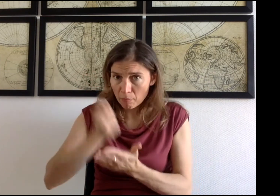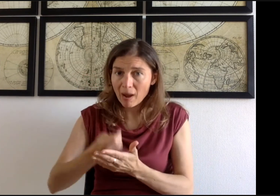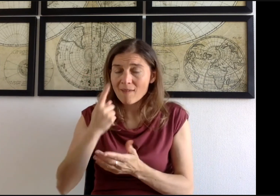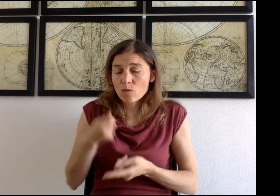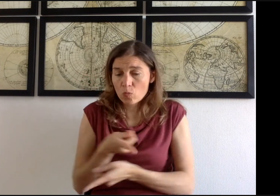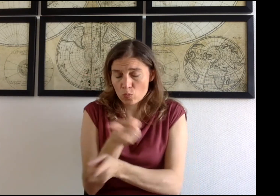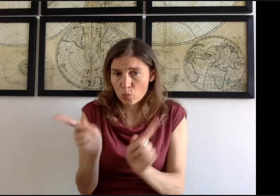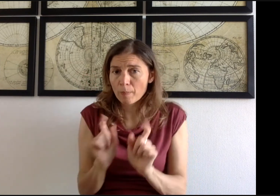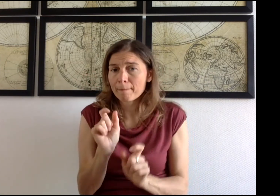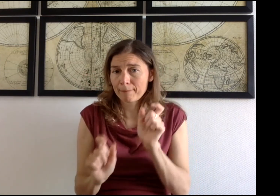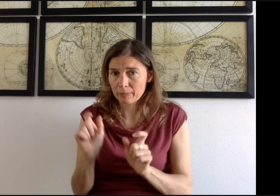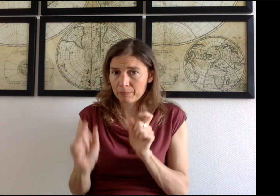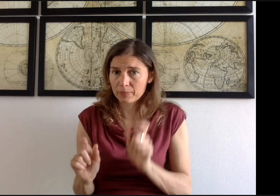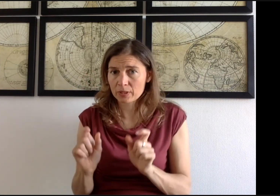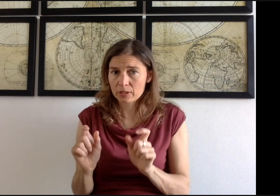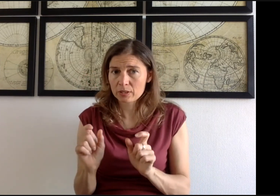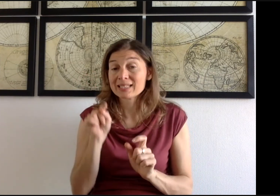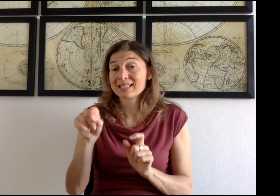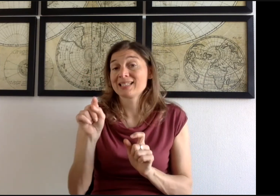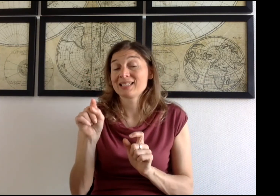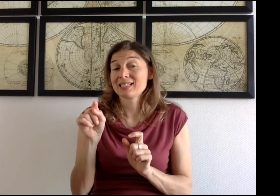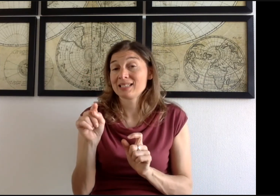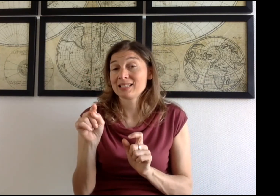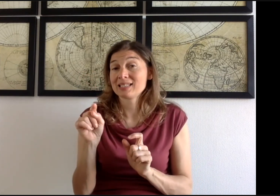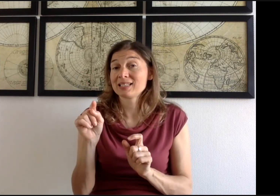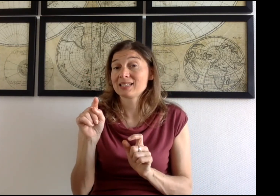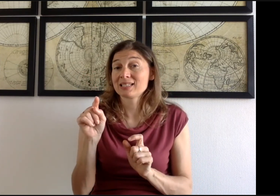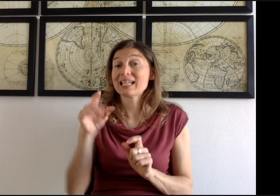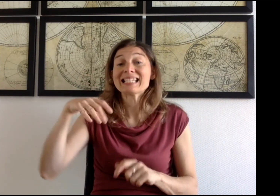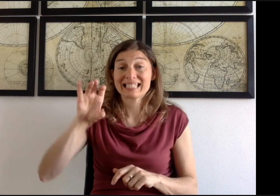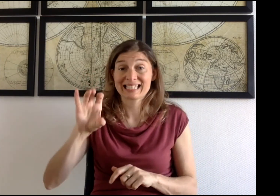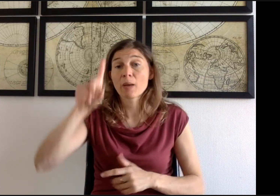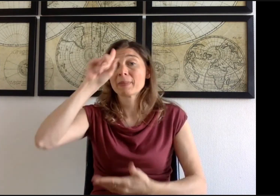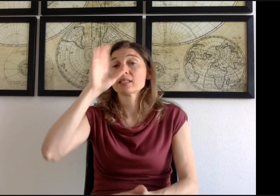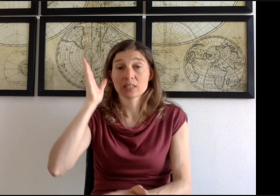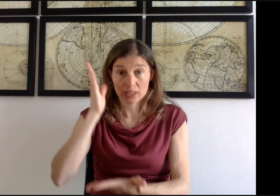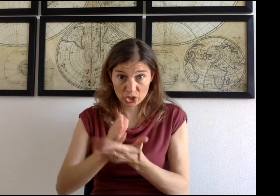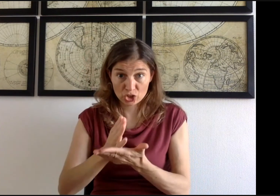So this made by CERMI to central government